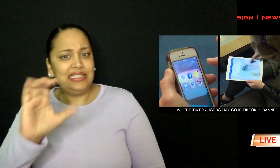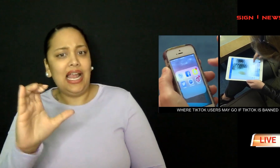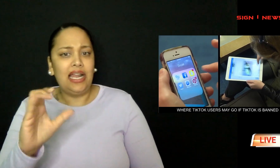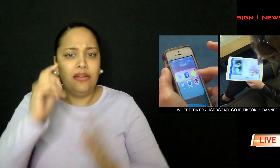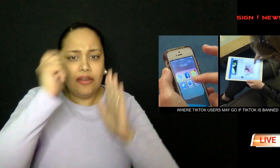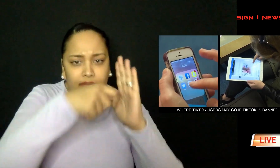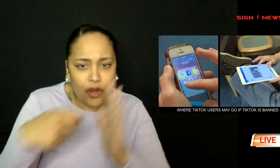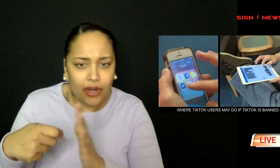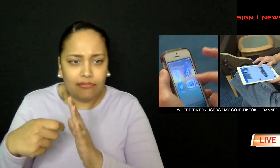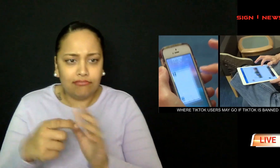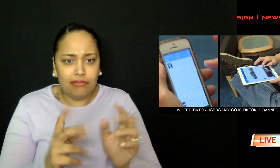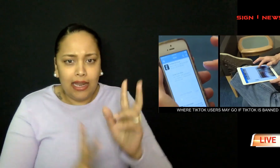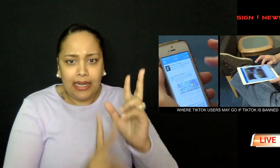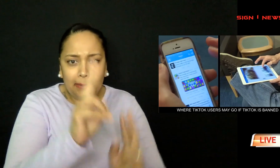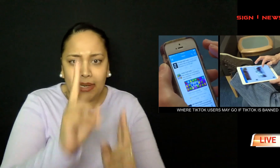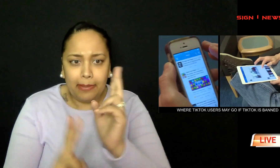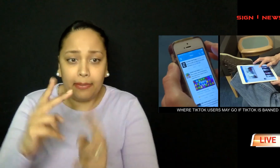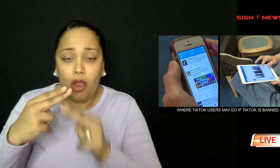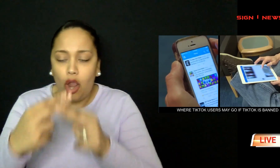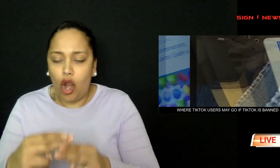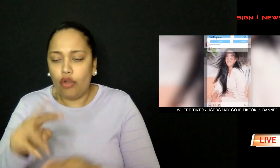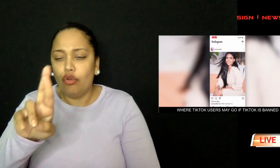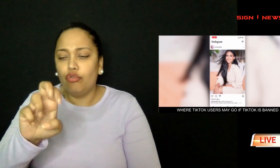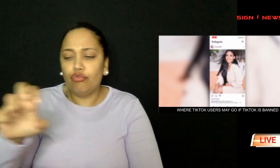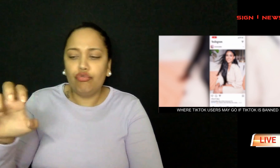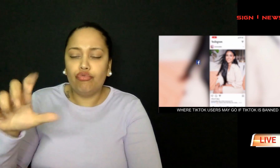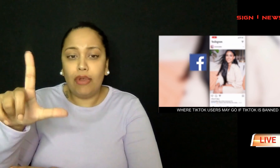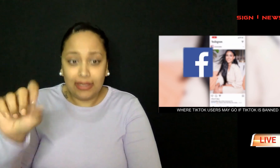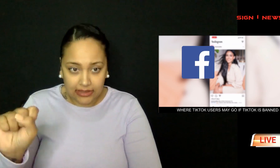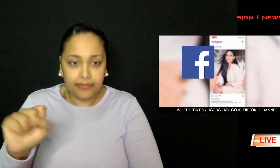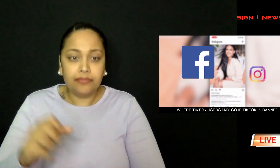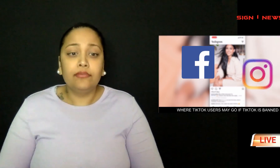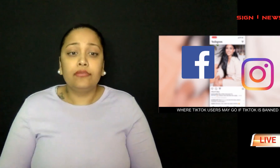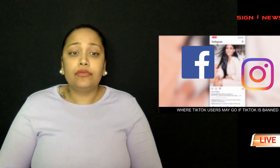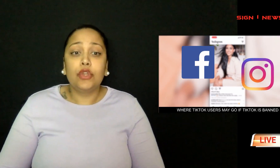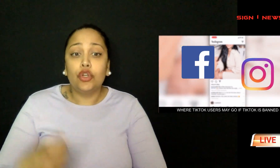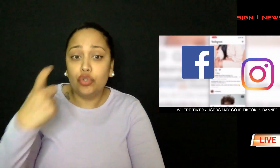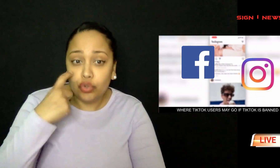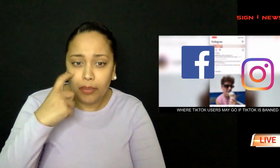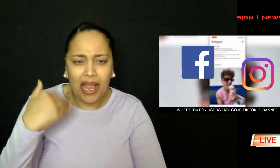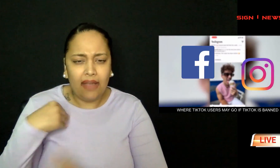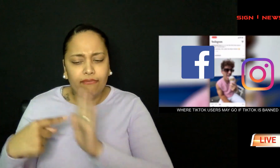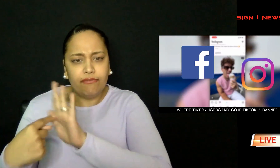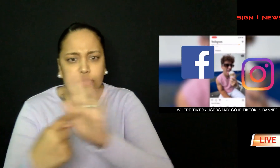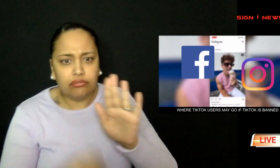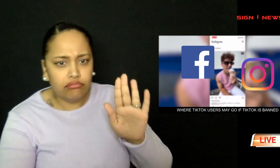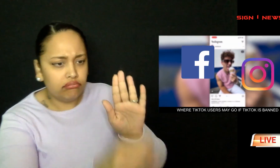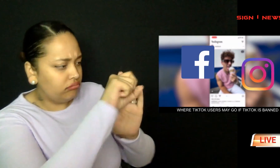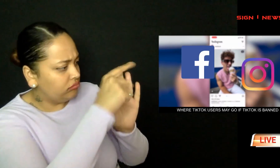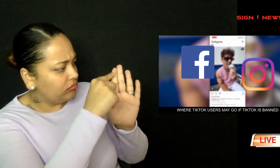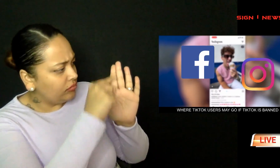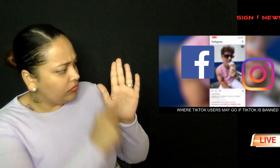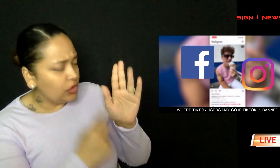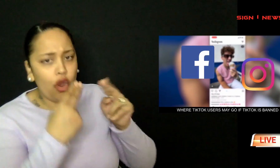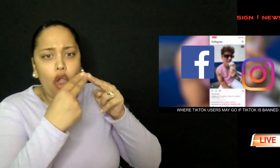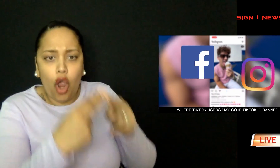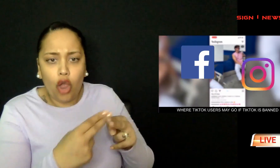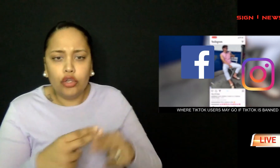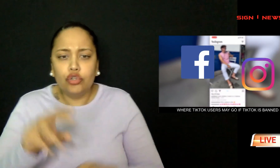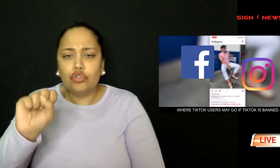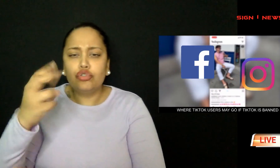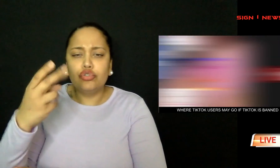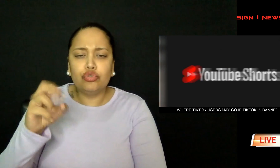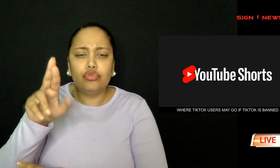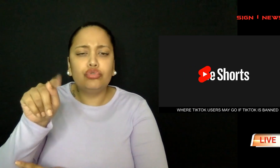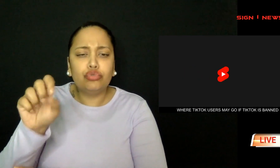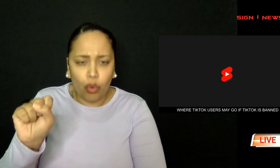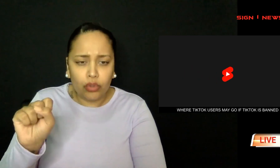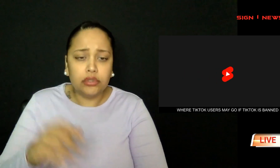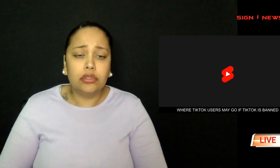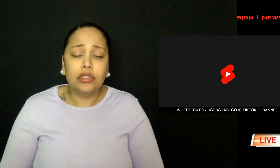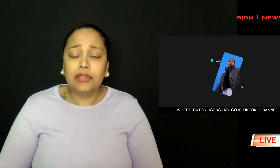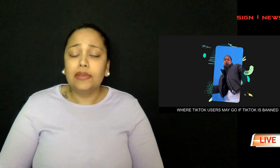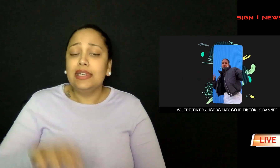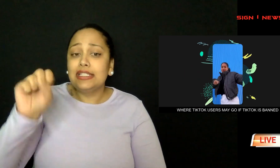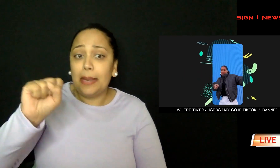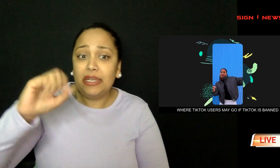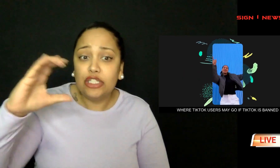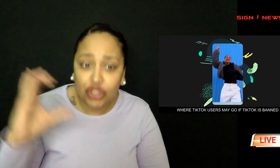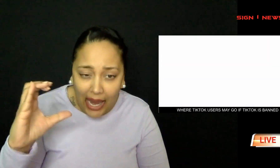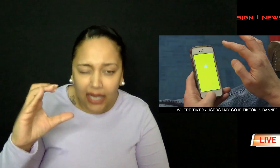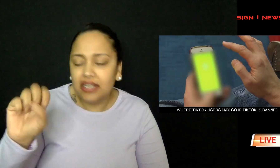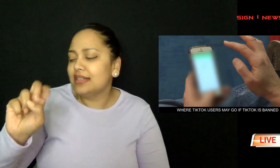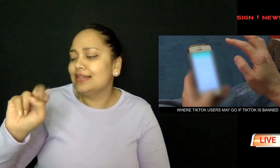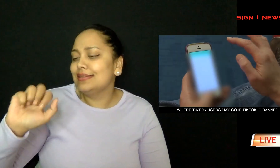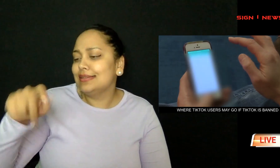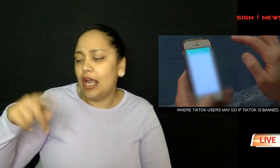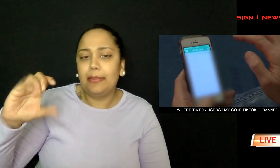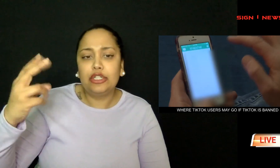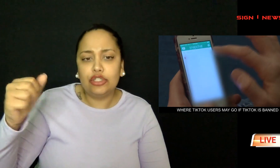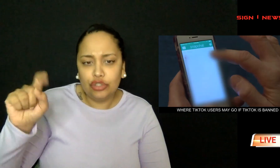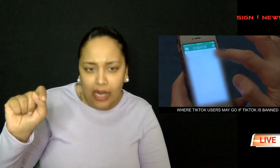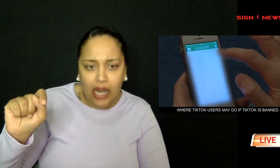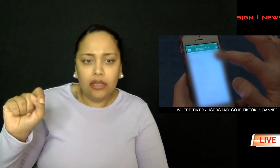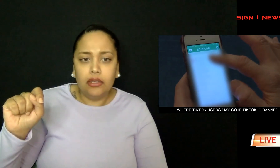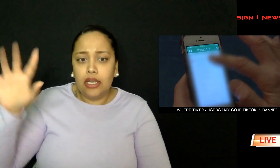to create 15 second video clips called reels YouTube has a feature called shorts Snapchat's